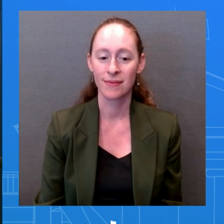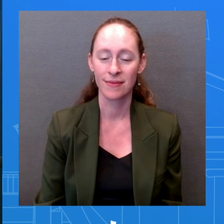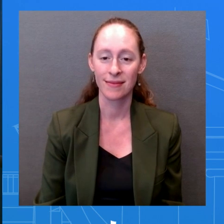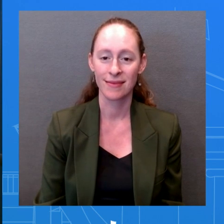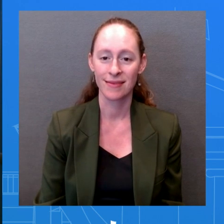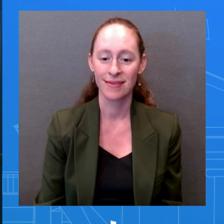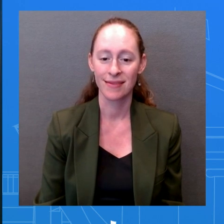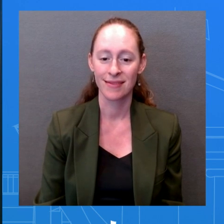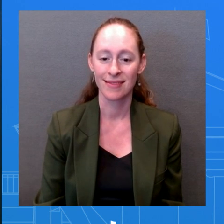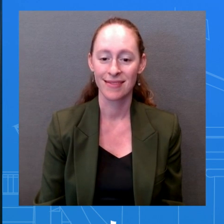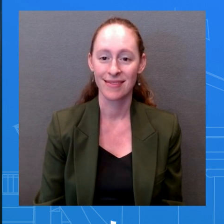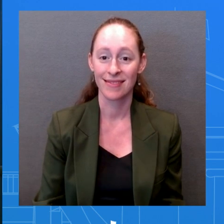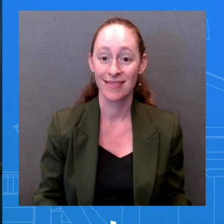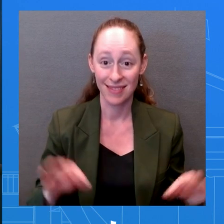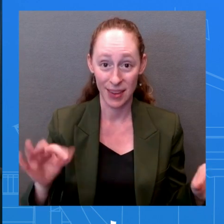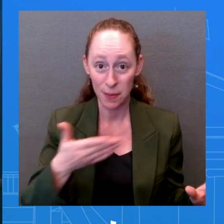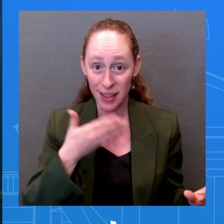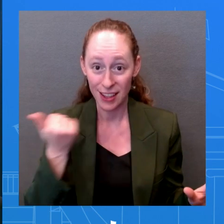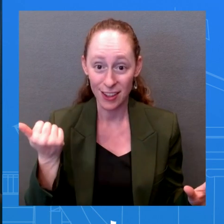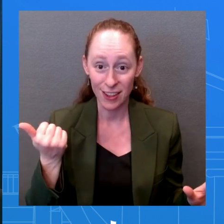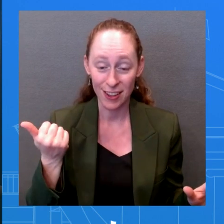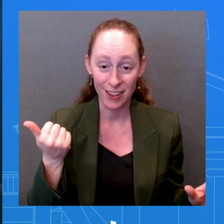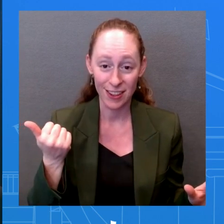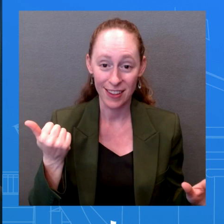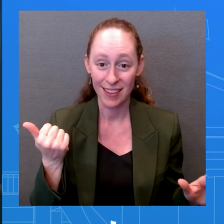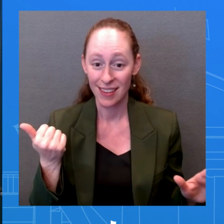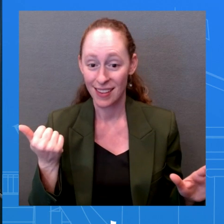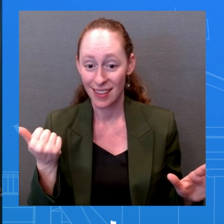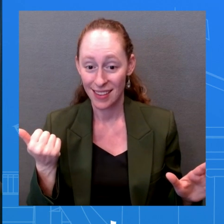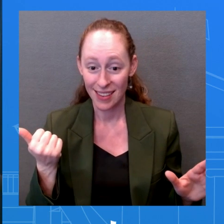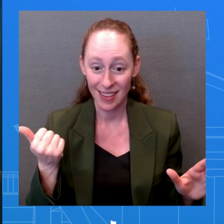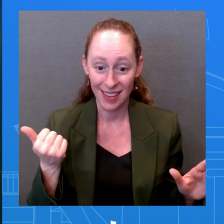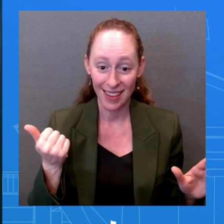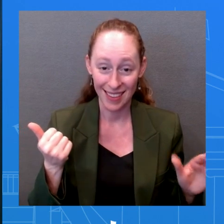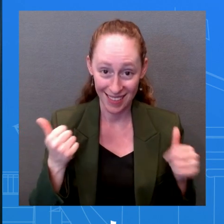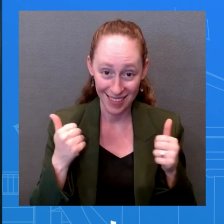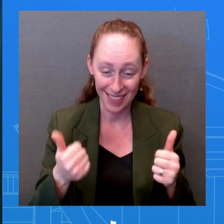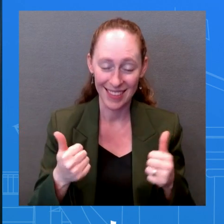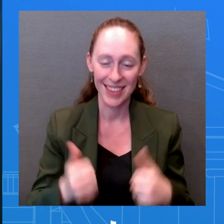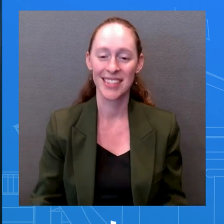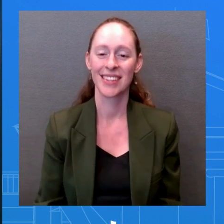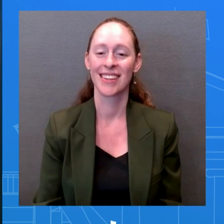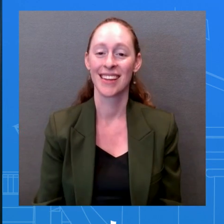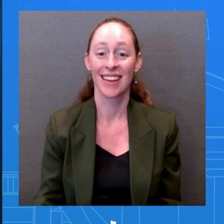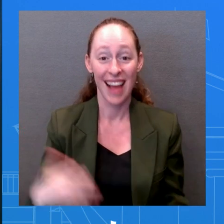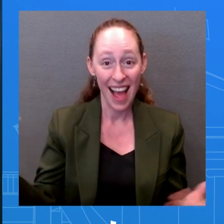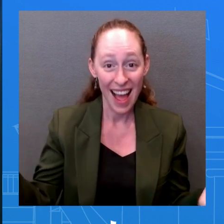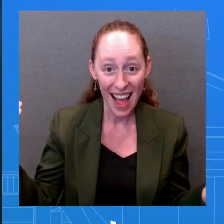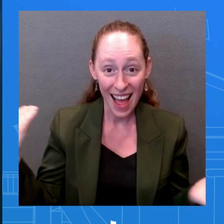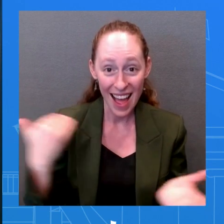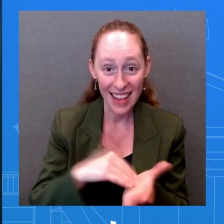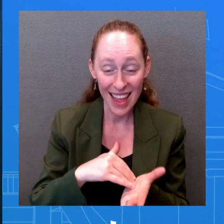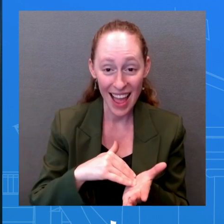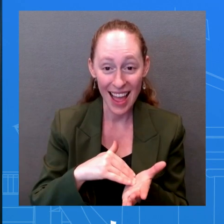Ms. Jean-Pierre: I'll start from the top. All right, good afternoon, everybody.